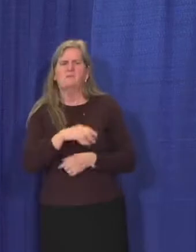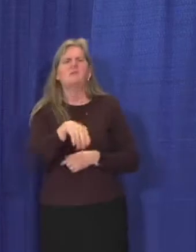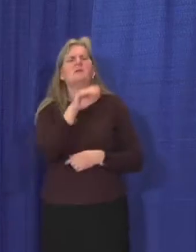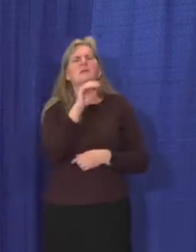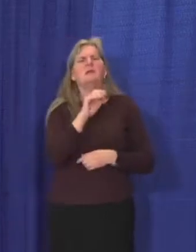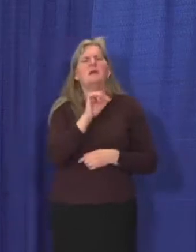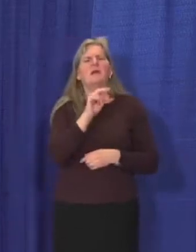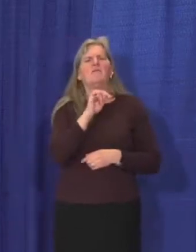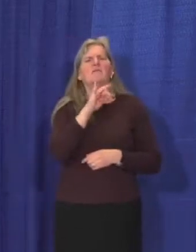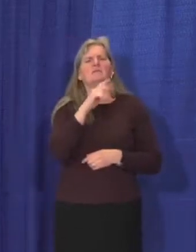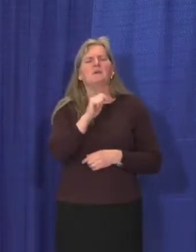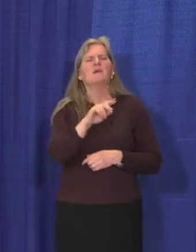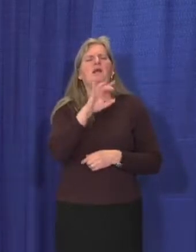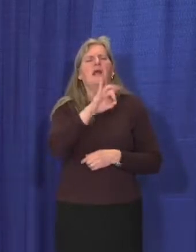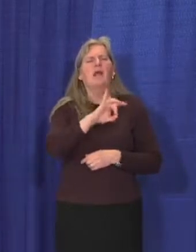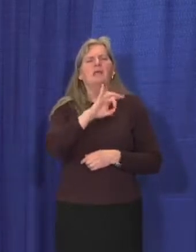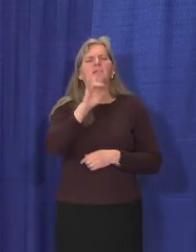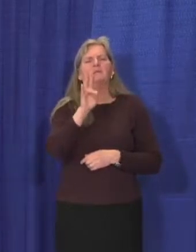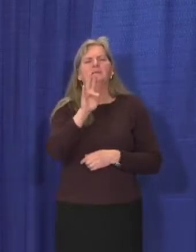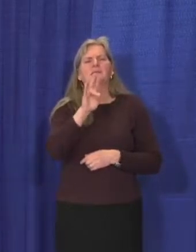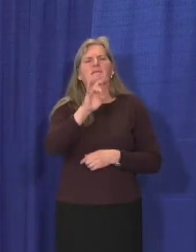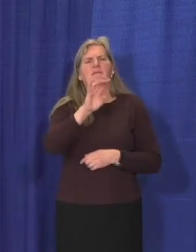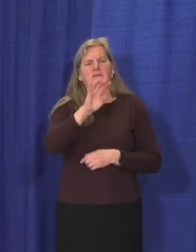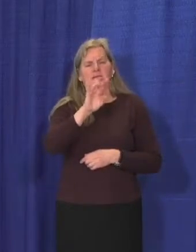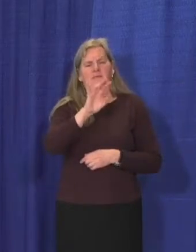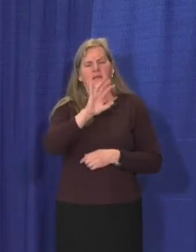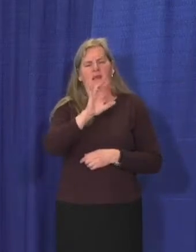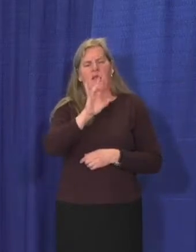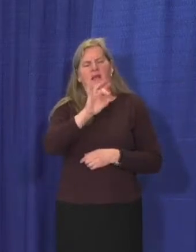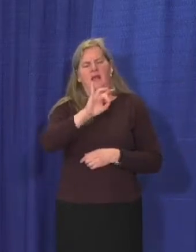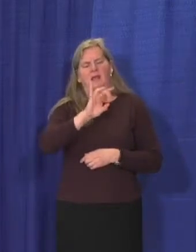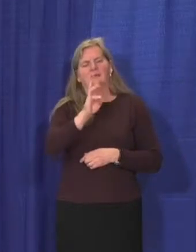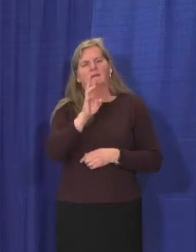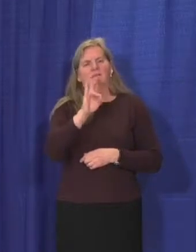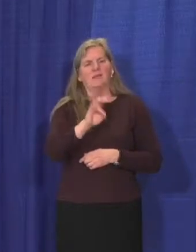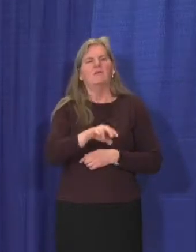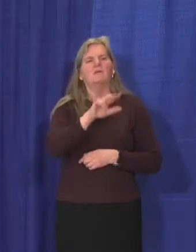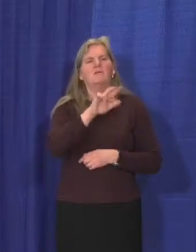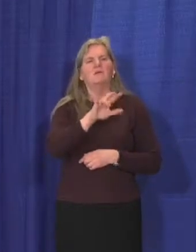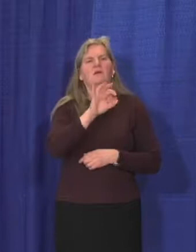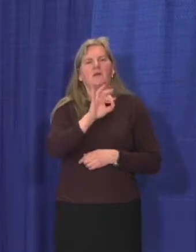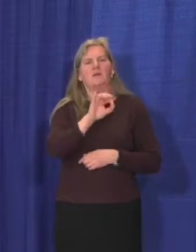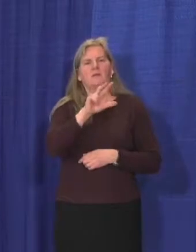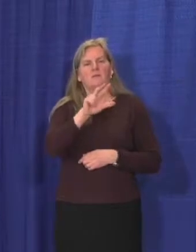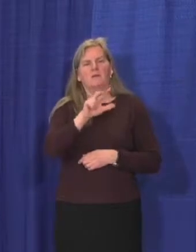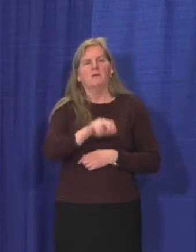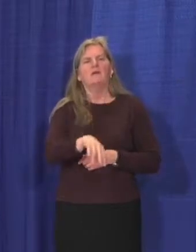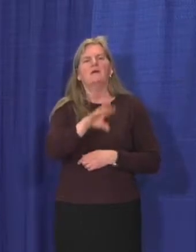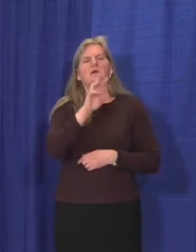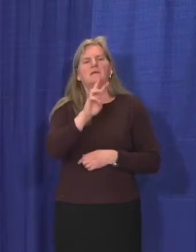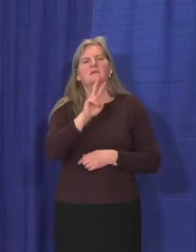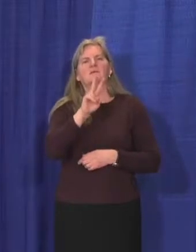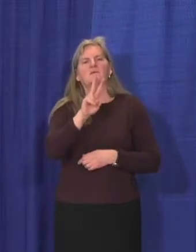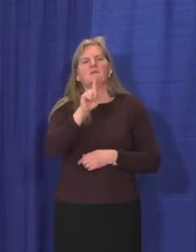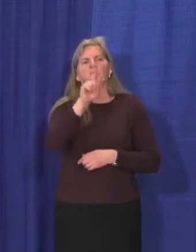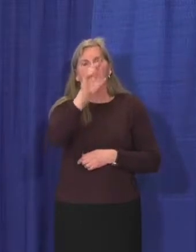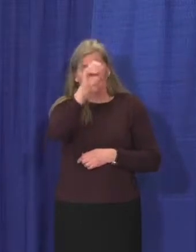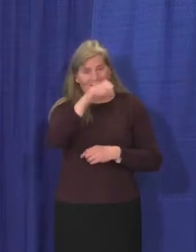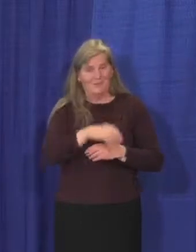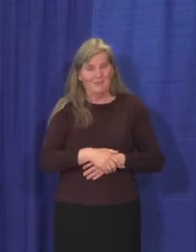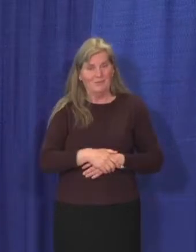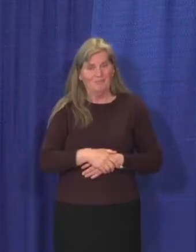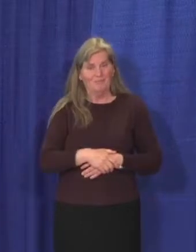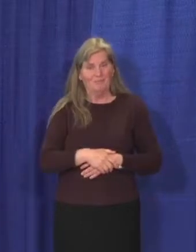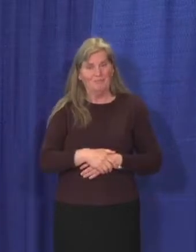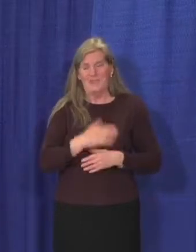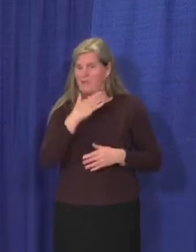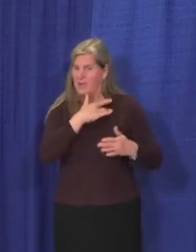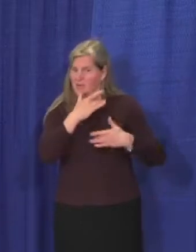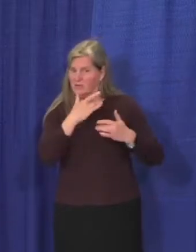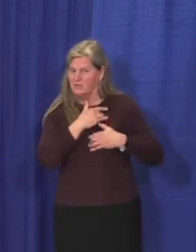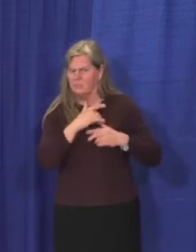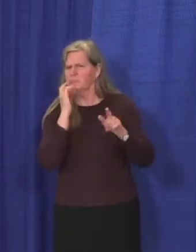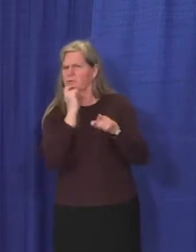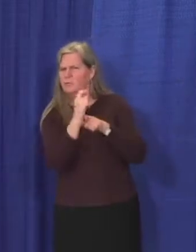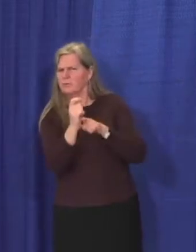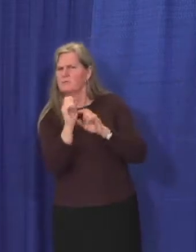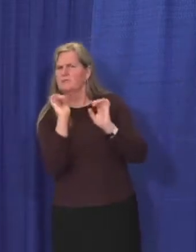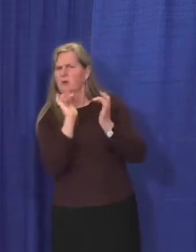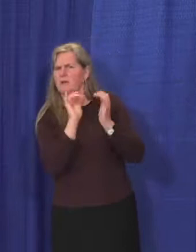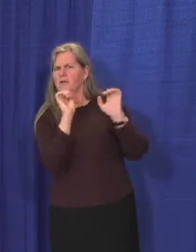contact our enforcement team.